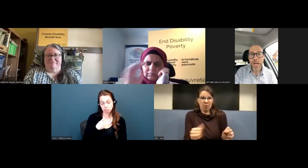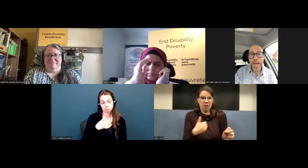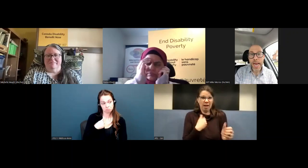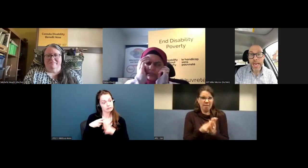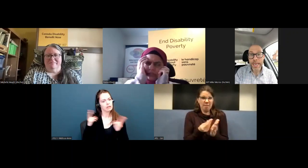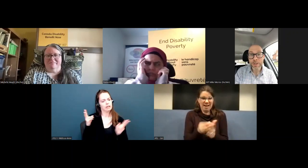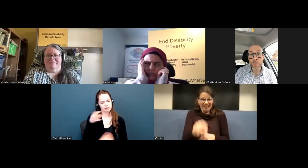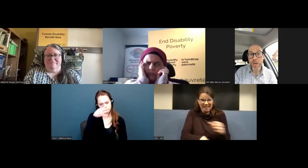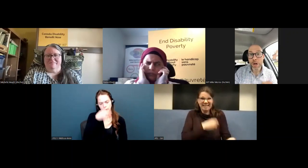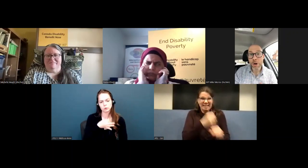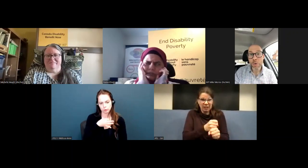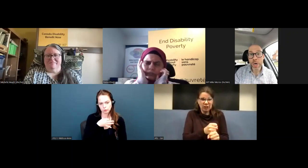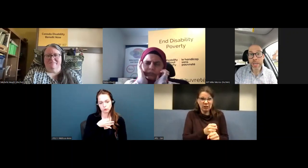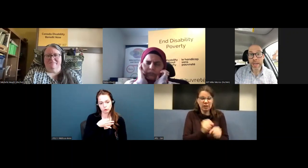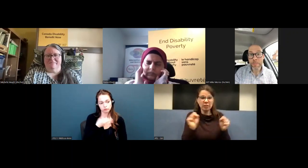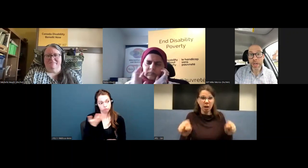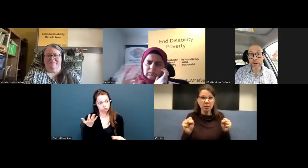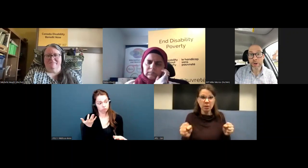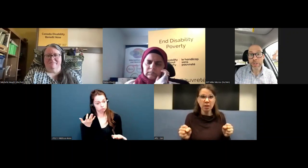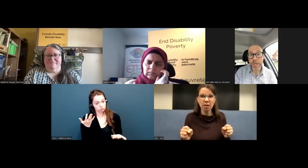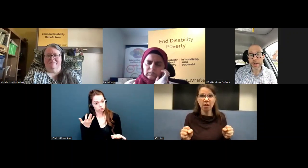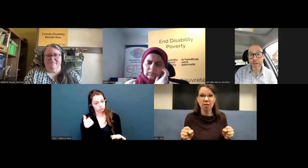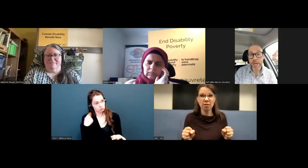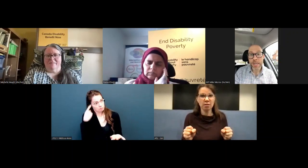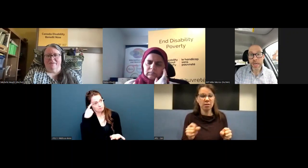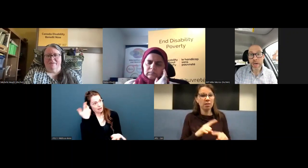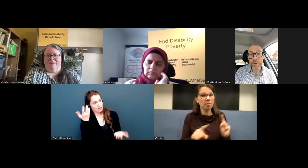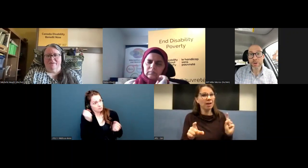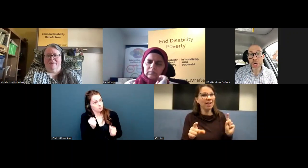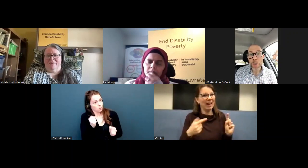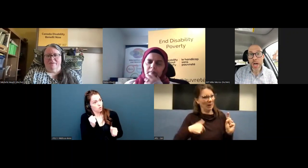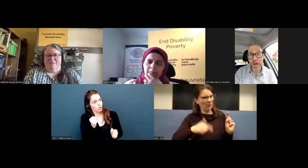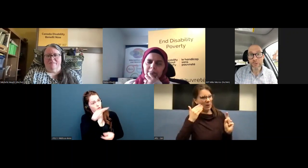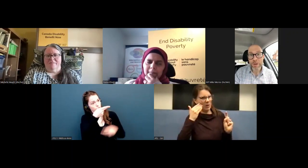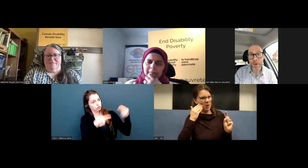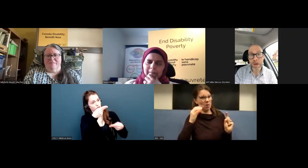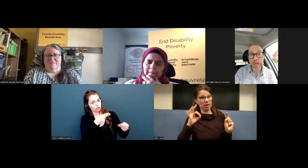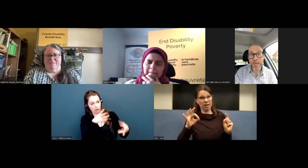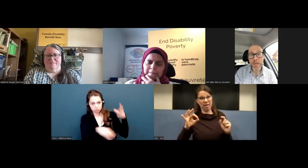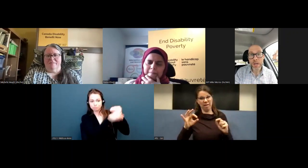AND WE KNOW WHEN SOMETHING IS URGENT, THE GOVERNMENT KNOWS HOW TO RESPOND.